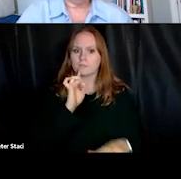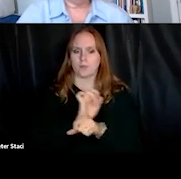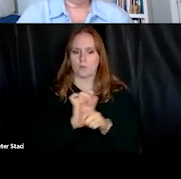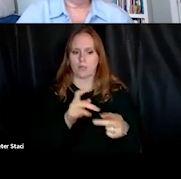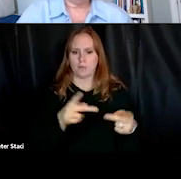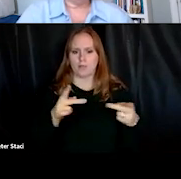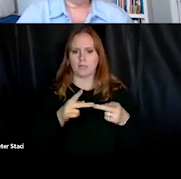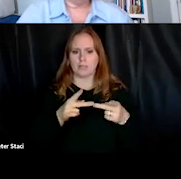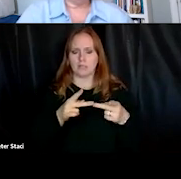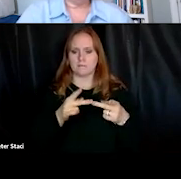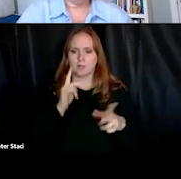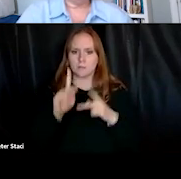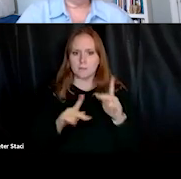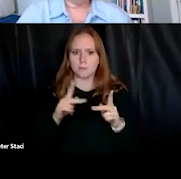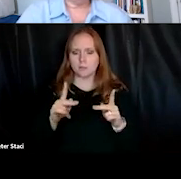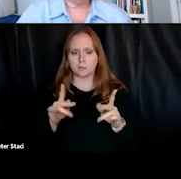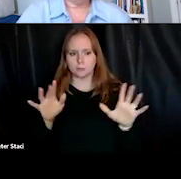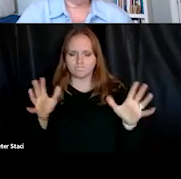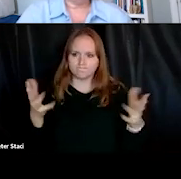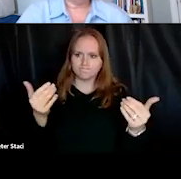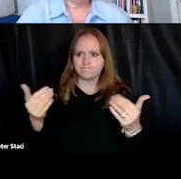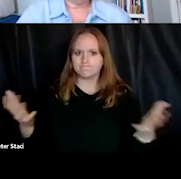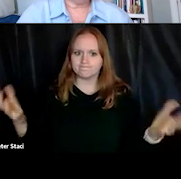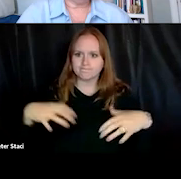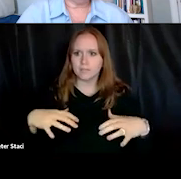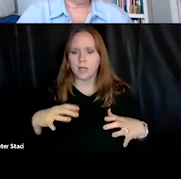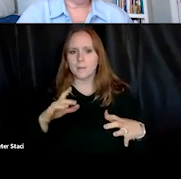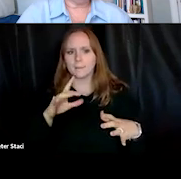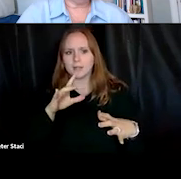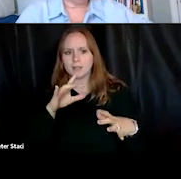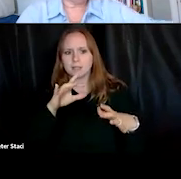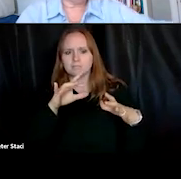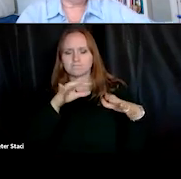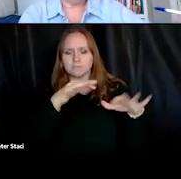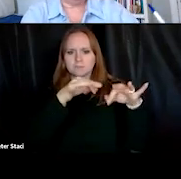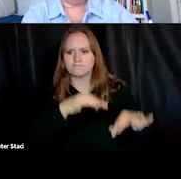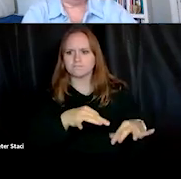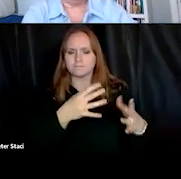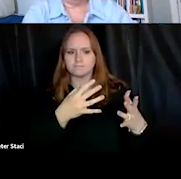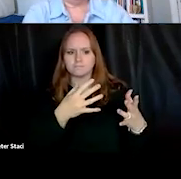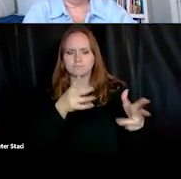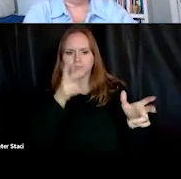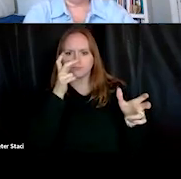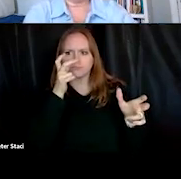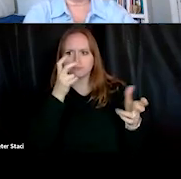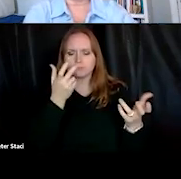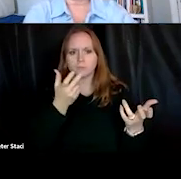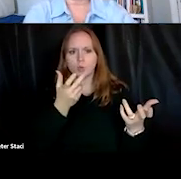and get a really high level overview about what the SOAR process looks like and the benefits that it can have